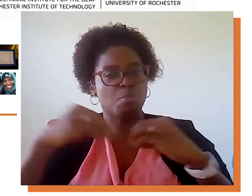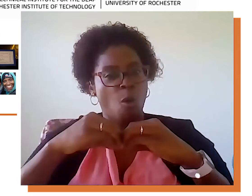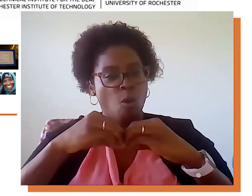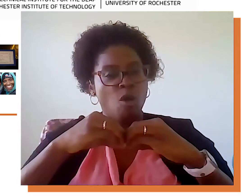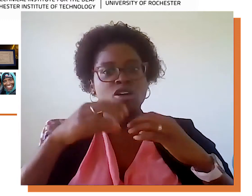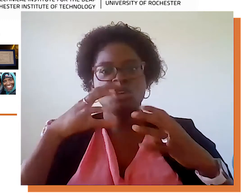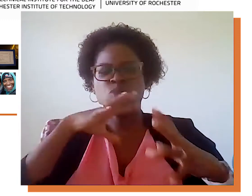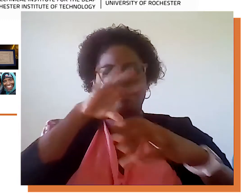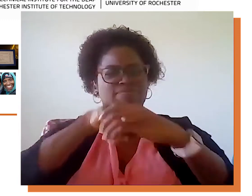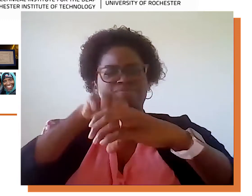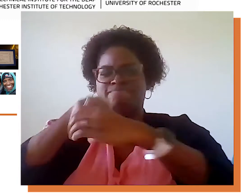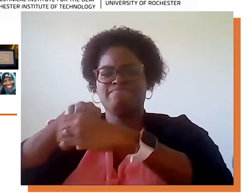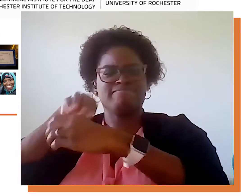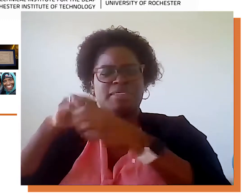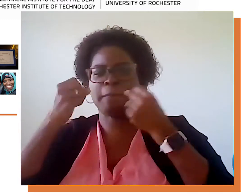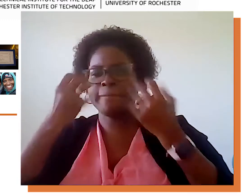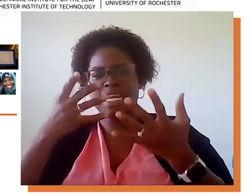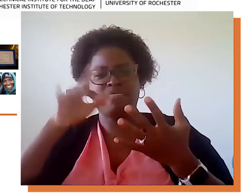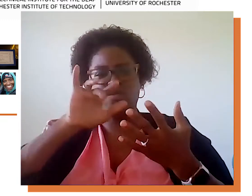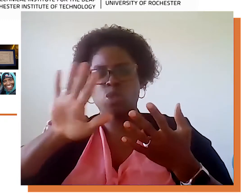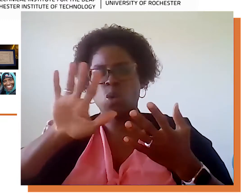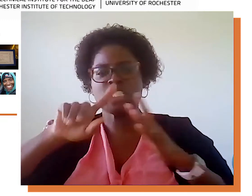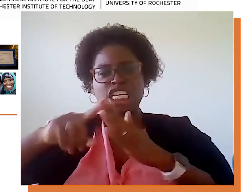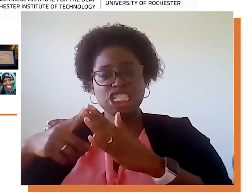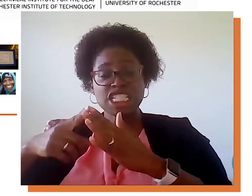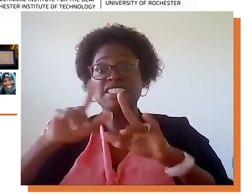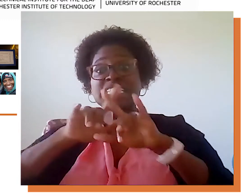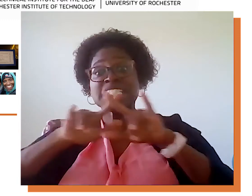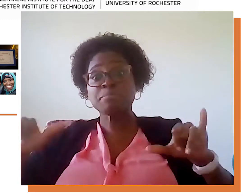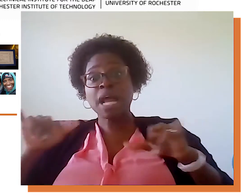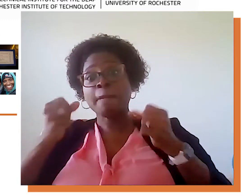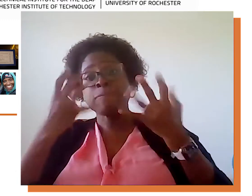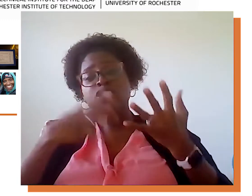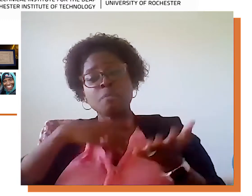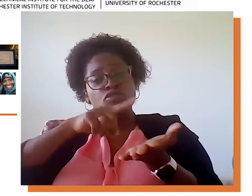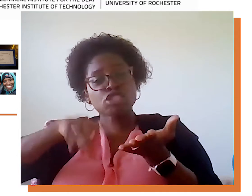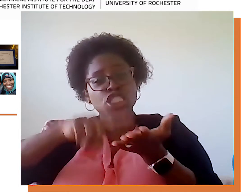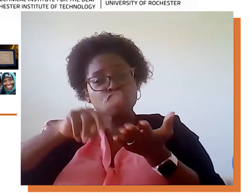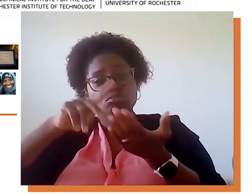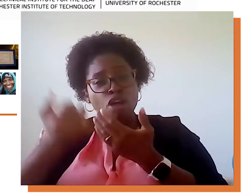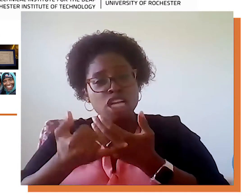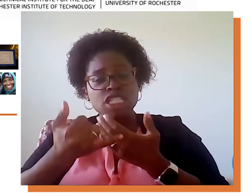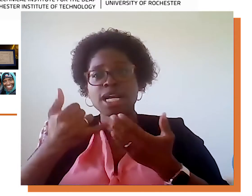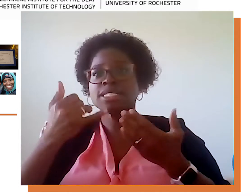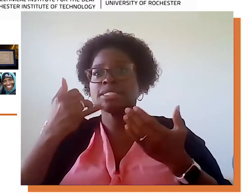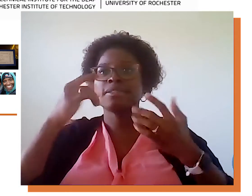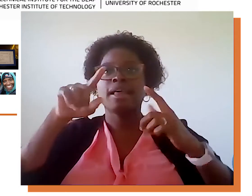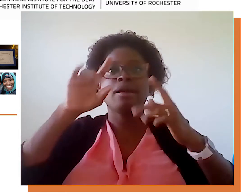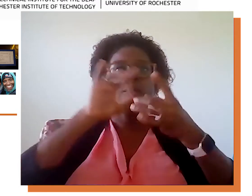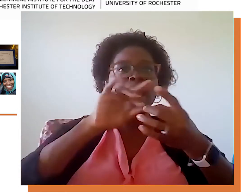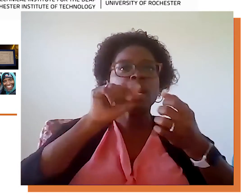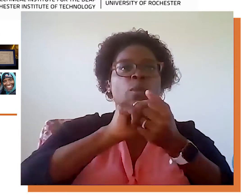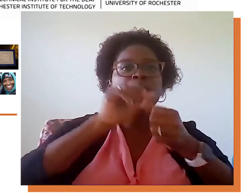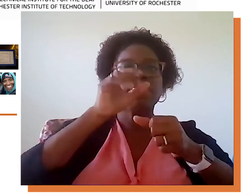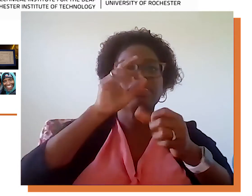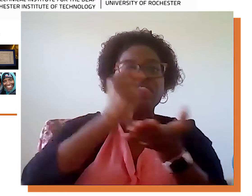because it helped me look more closely at diversity issues. I was involved in multicultural research projects.